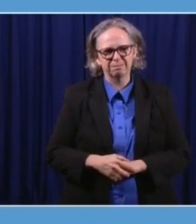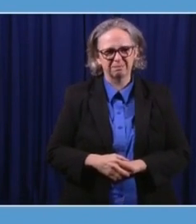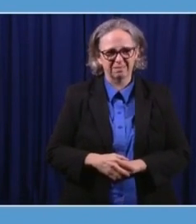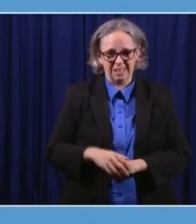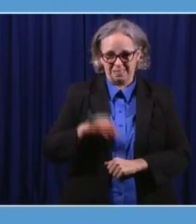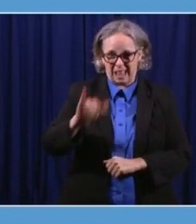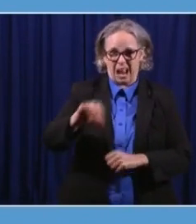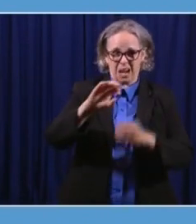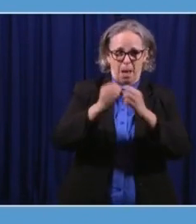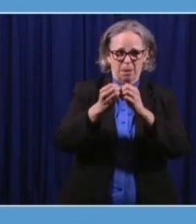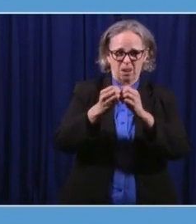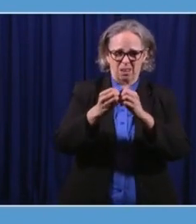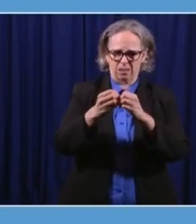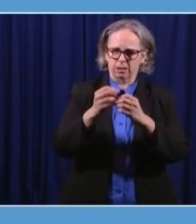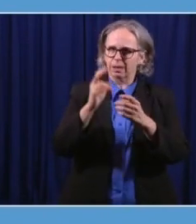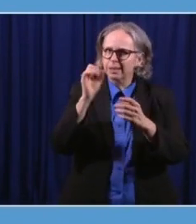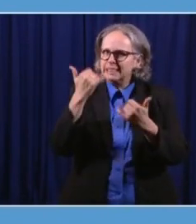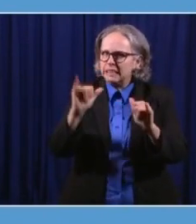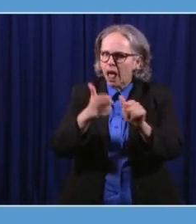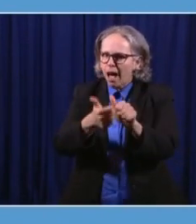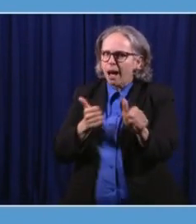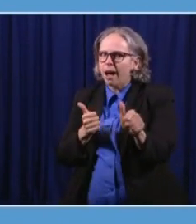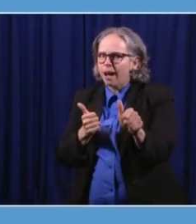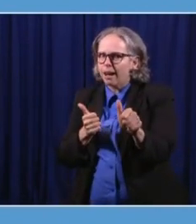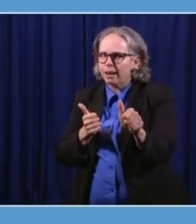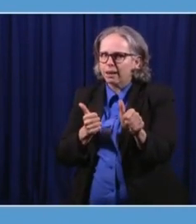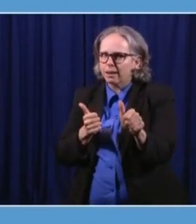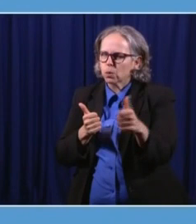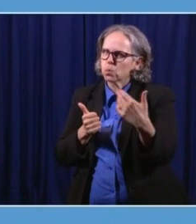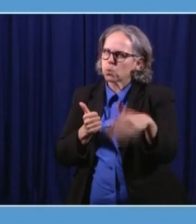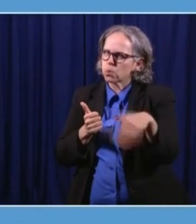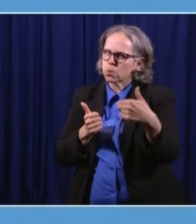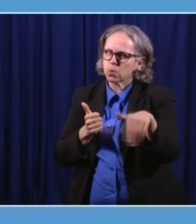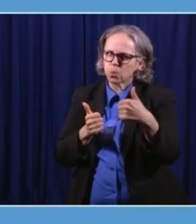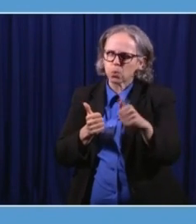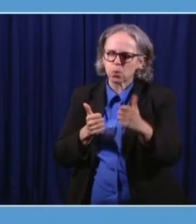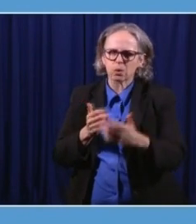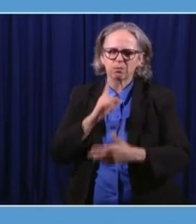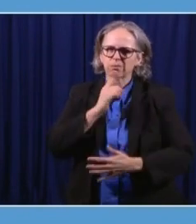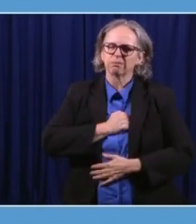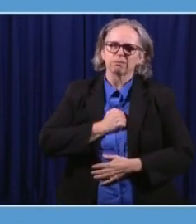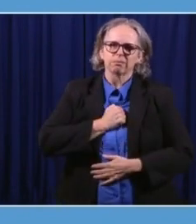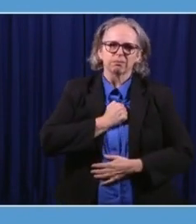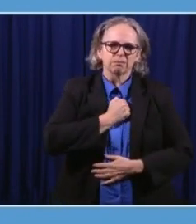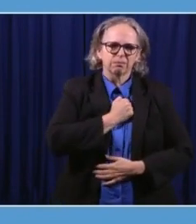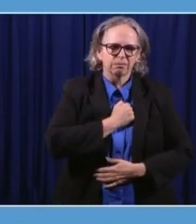4,000 DEATHS OF OHIOANS FROM THE VIRUS THIS WEEK.